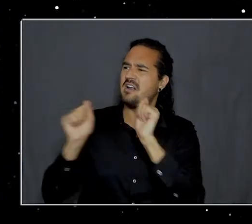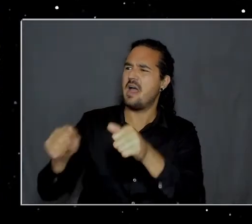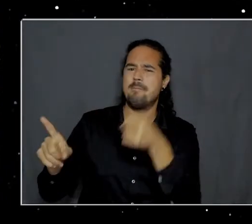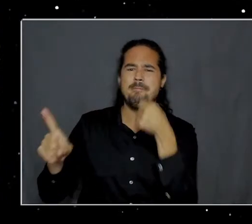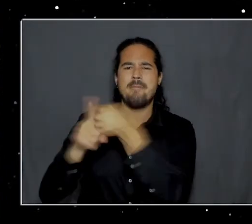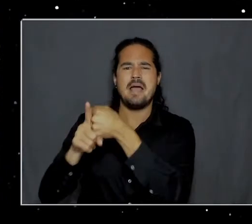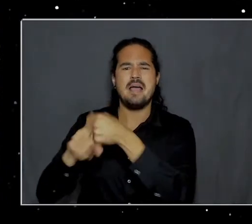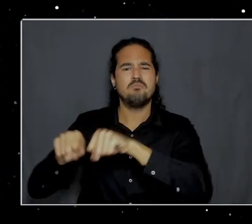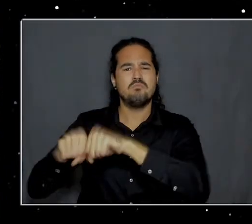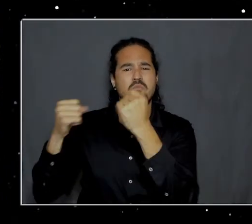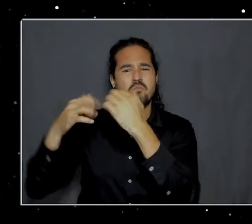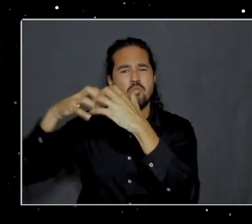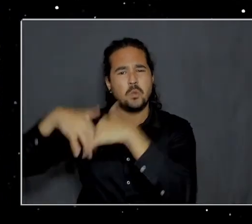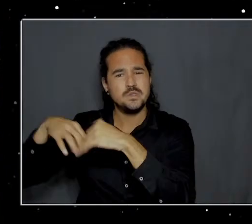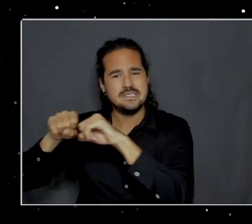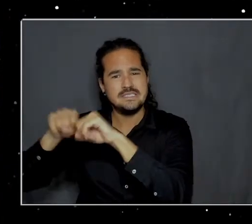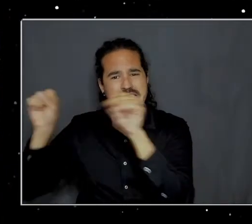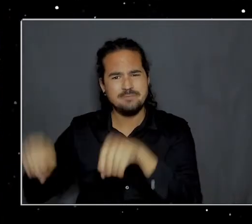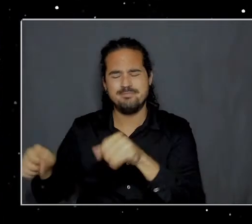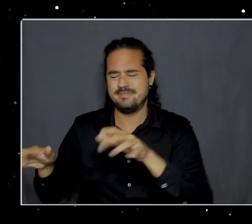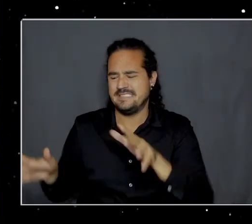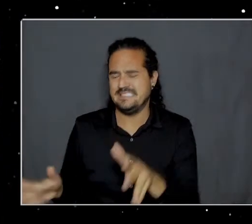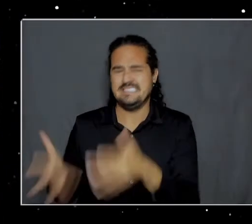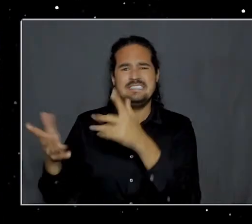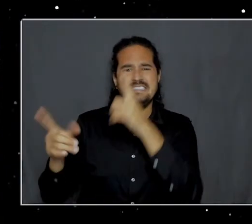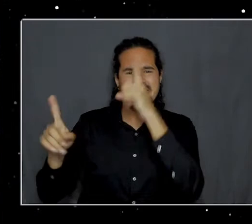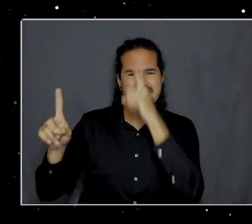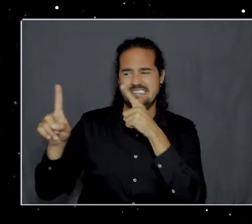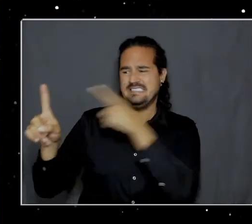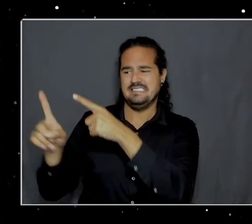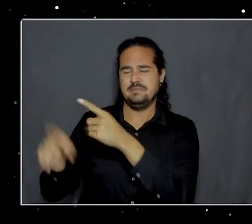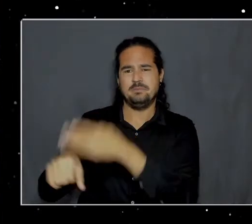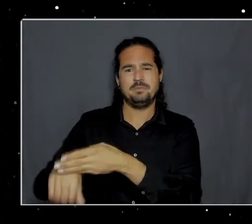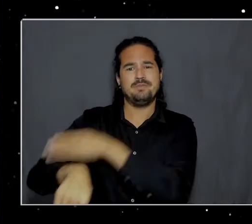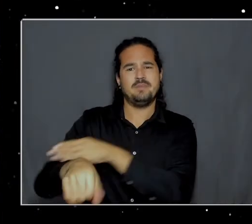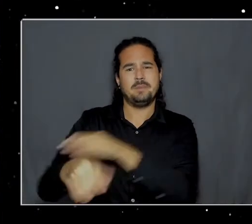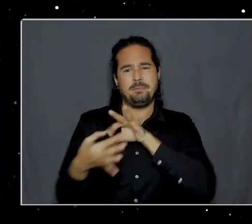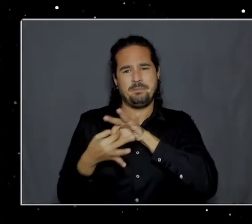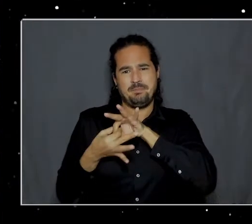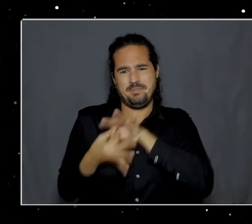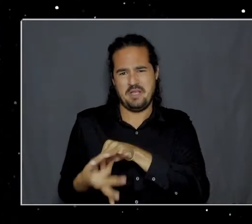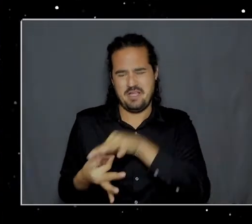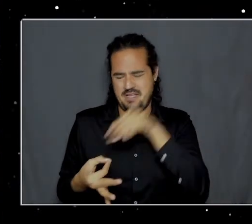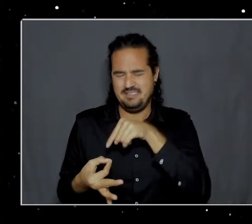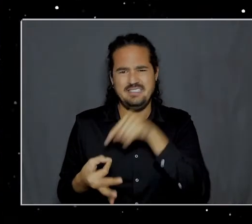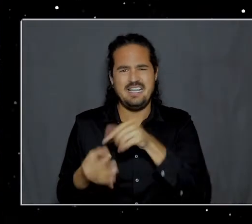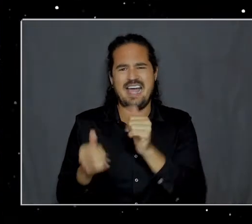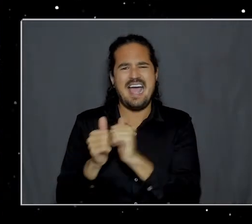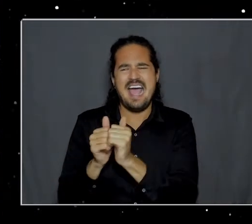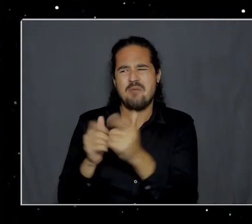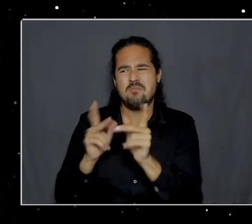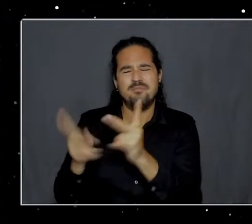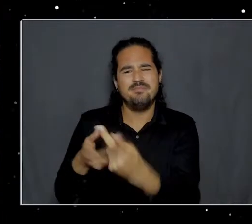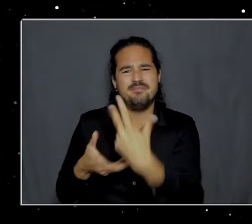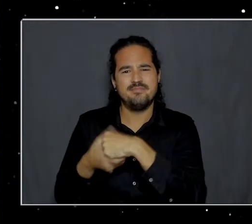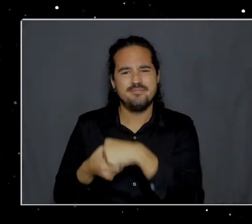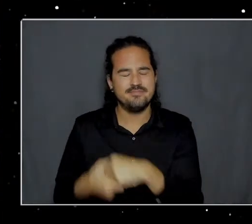WHAT CAN I, ANY PERSON DO TO HAVE AN IMPACT ON THESE BROKEN SYSTEMS, OR ON JUST THIS CONCEPT OF BELONGING? HOW CAN I GET IN ON THE